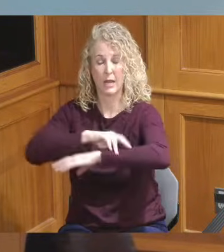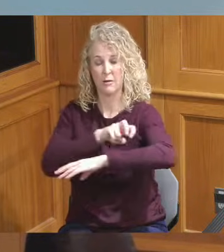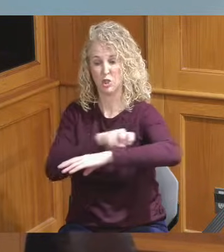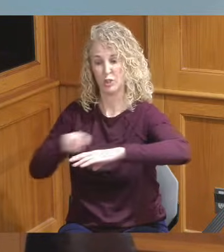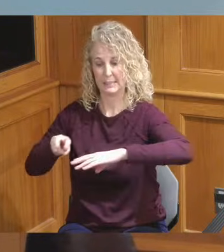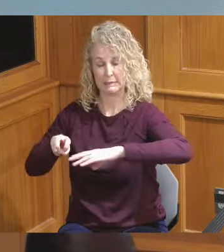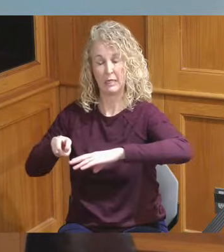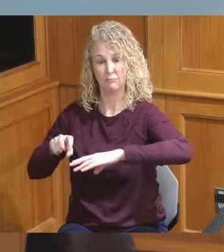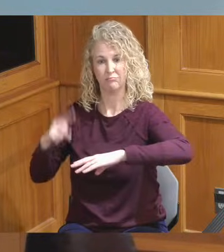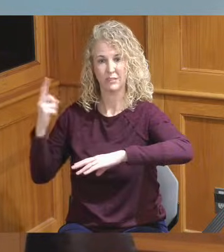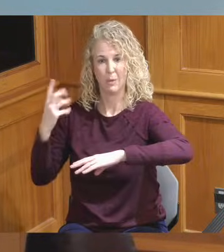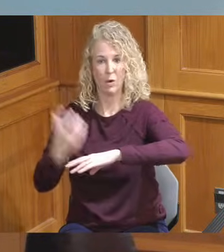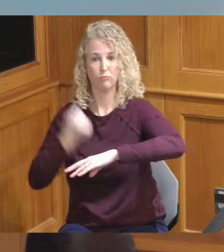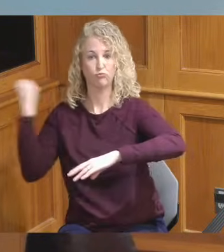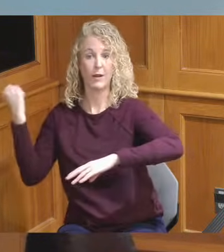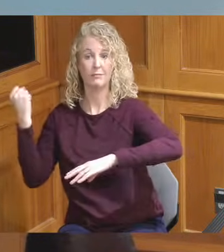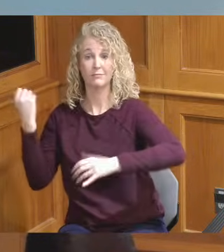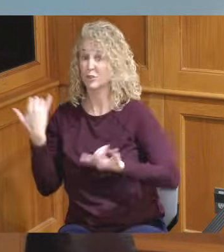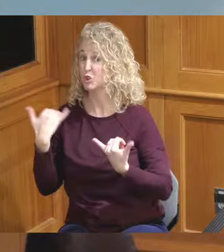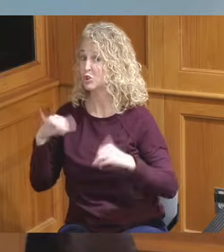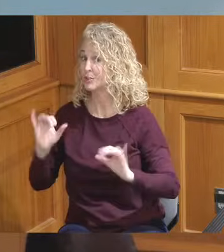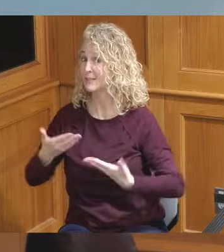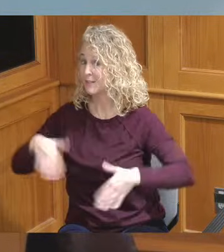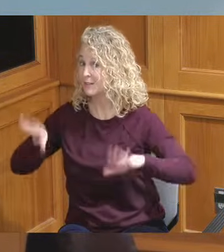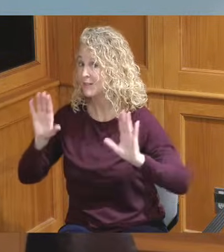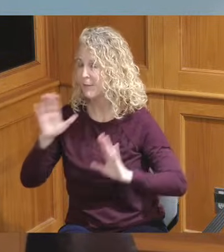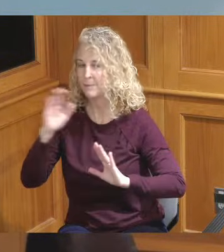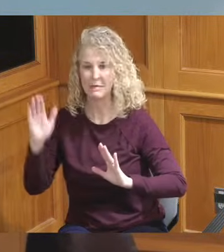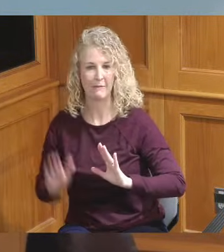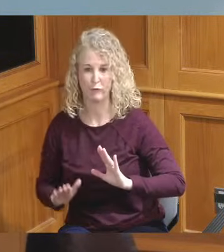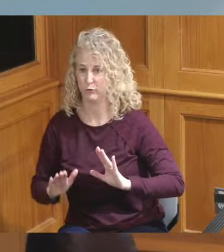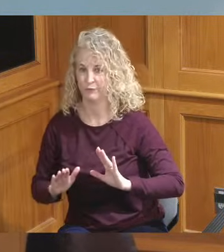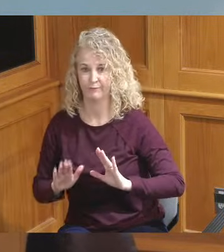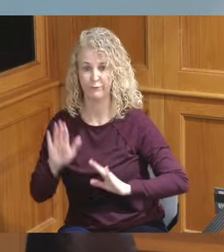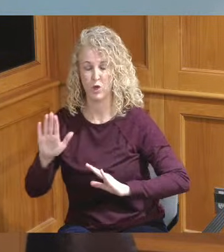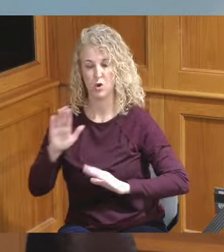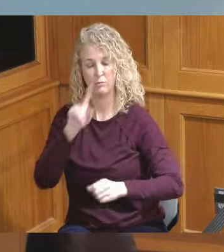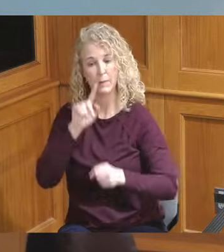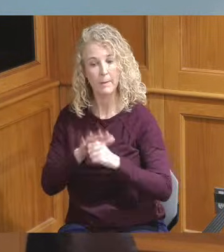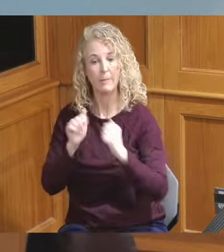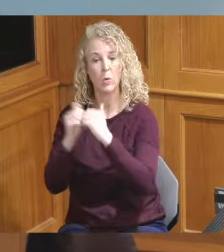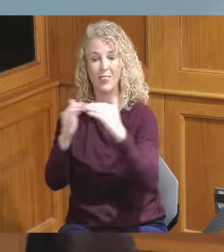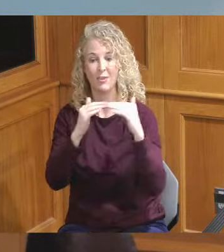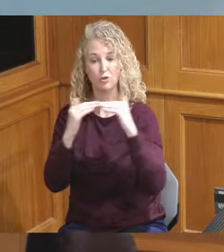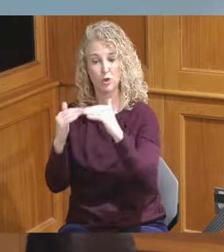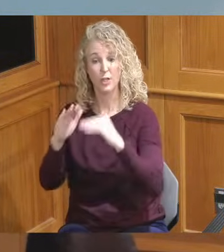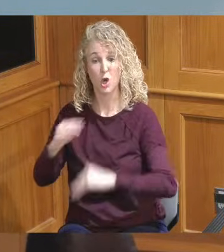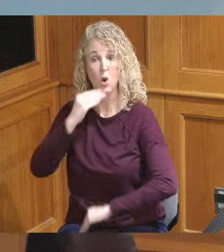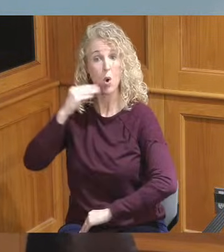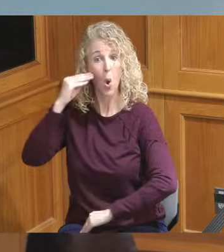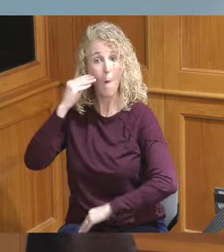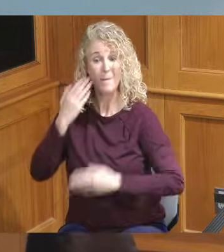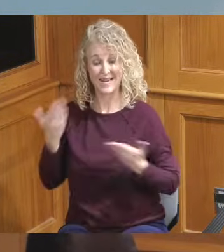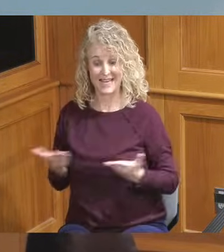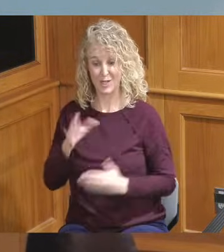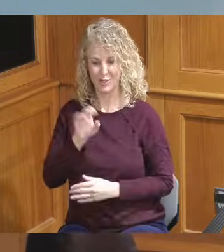continued her lifelong commitment to justice, later making her home right here in Cincinnati,